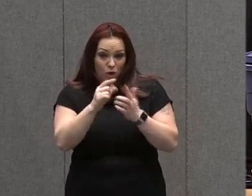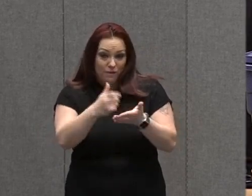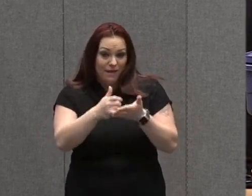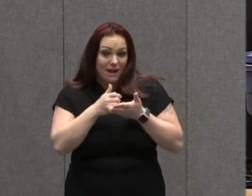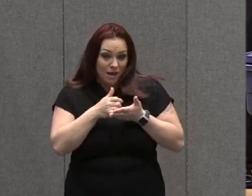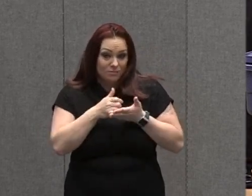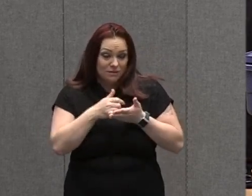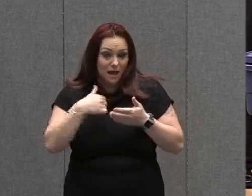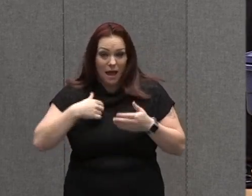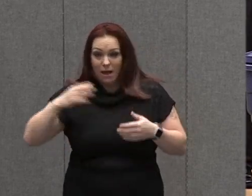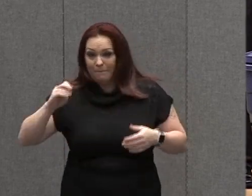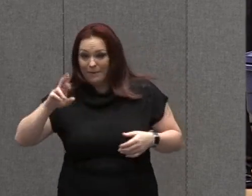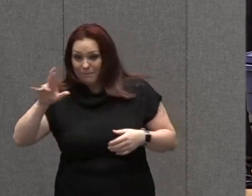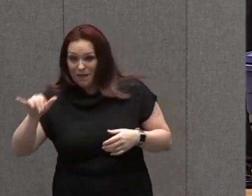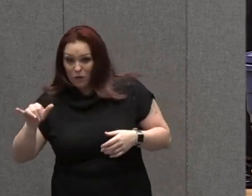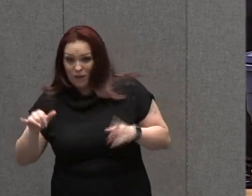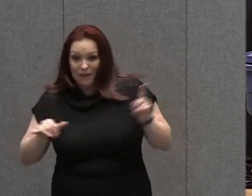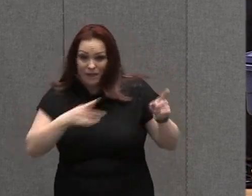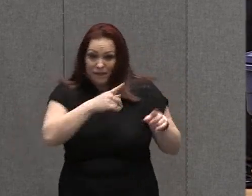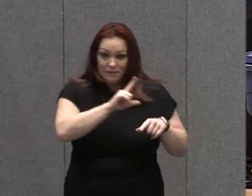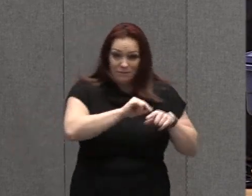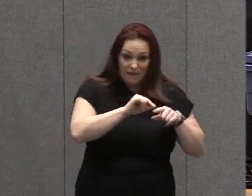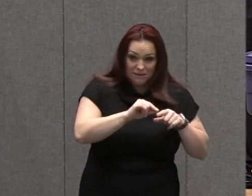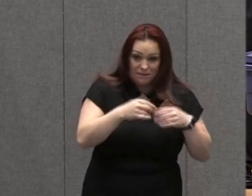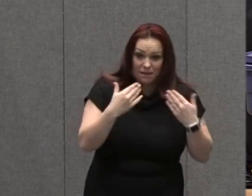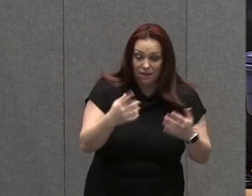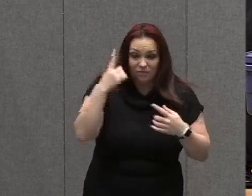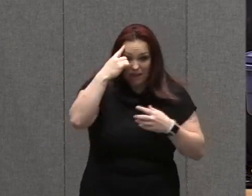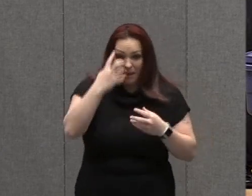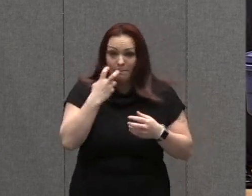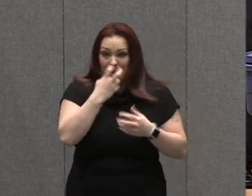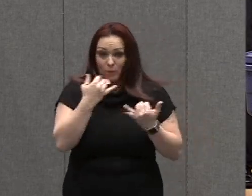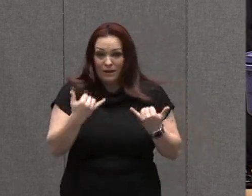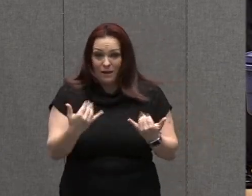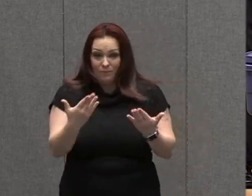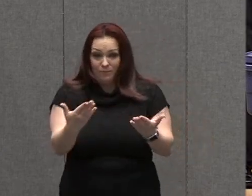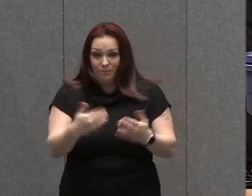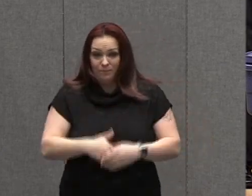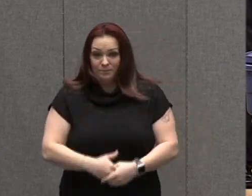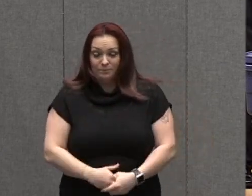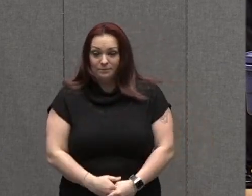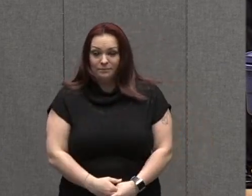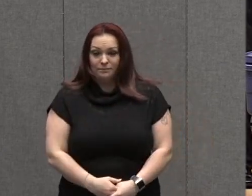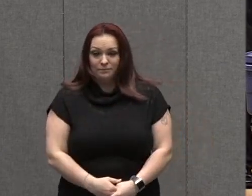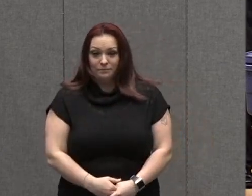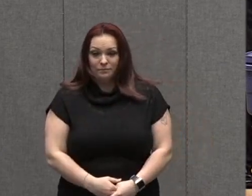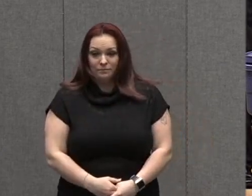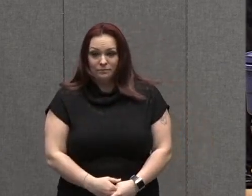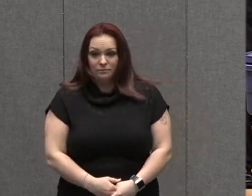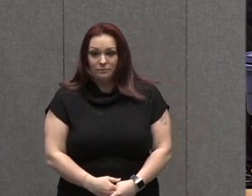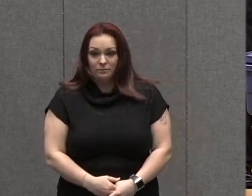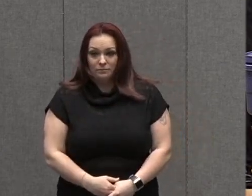I'm Mary, he's Pease. Ready, think and mouth it now. (playing to the rhythm)